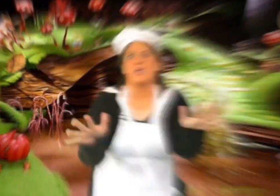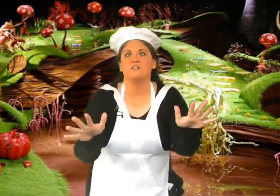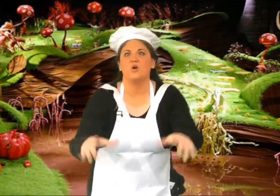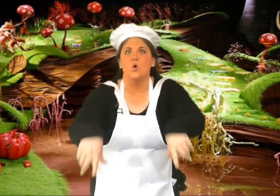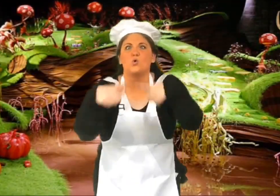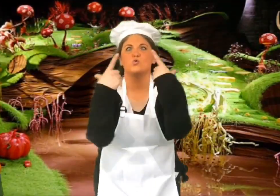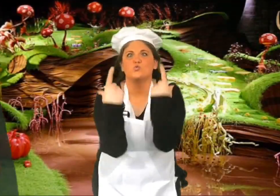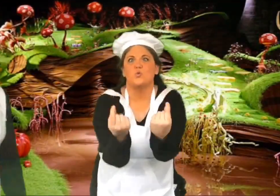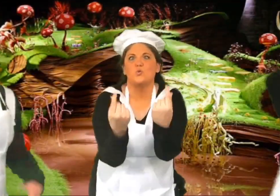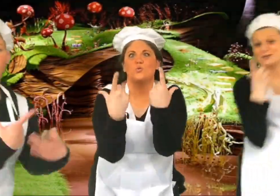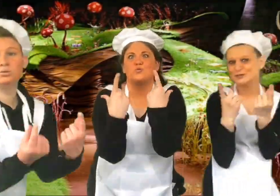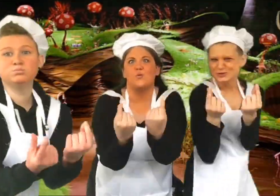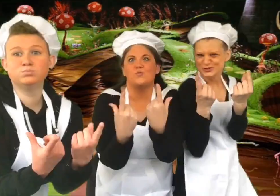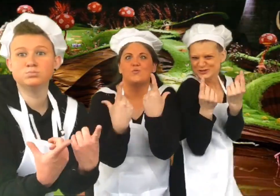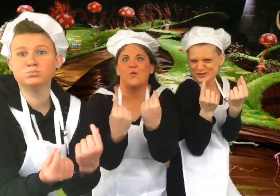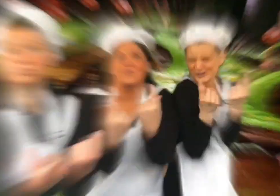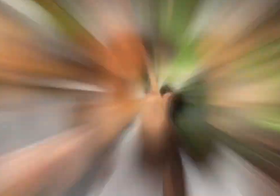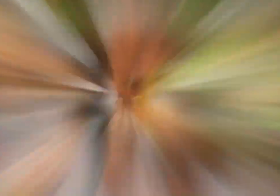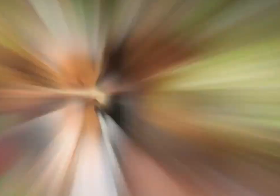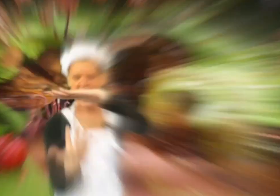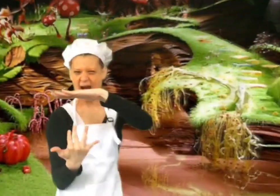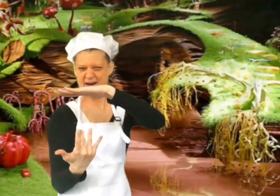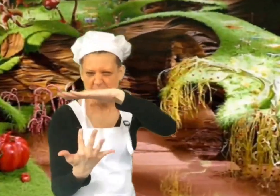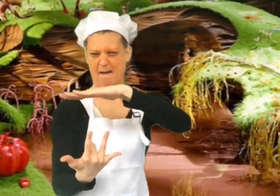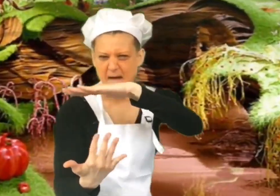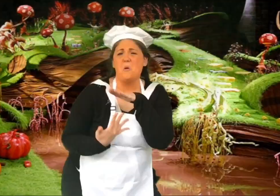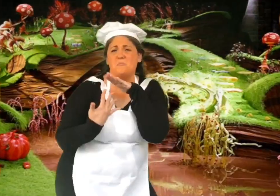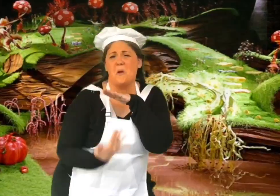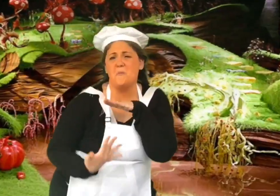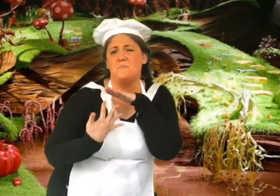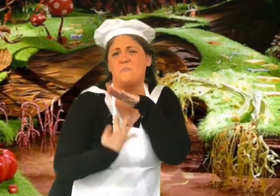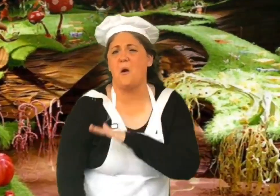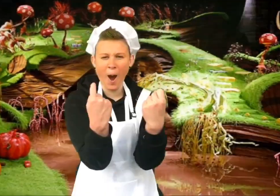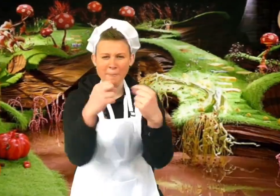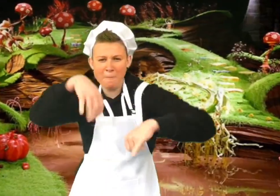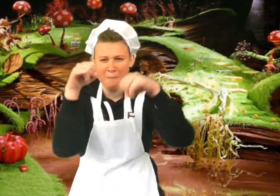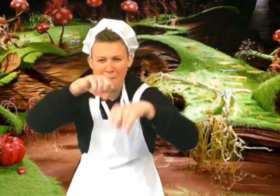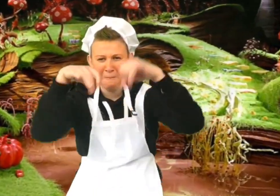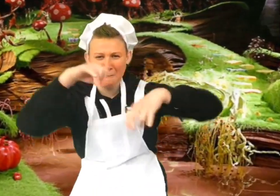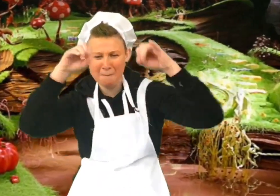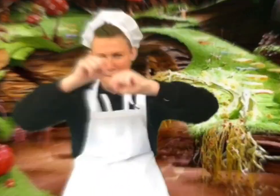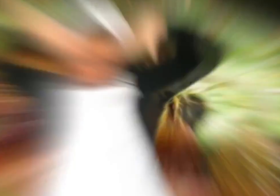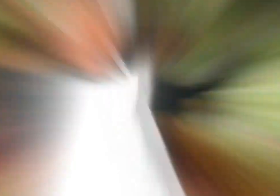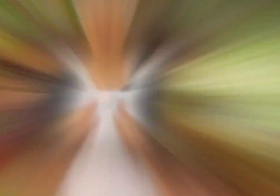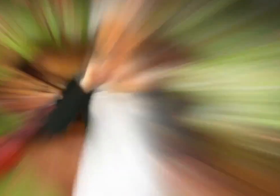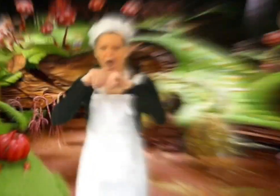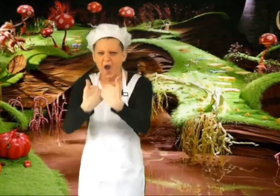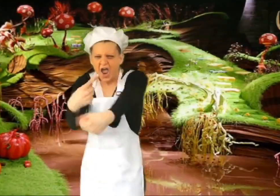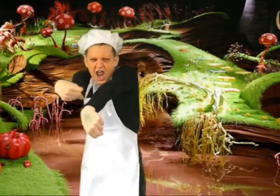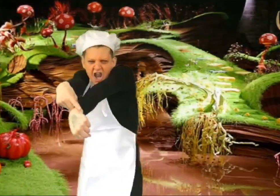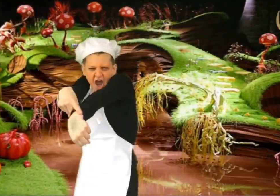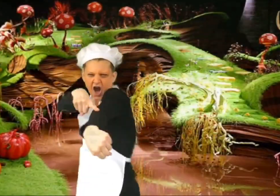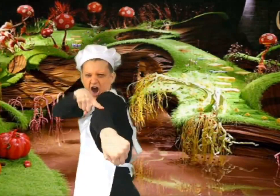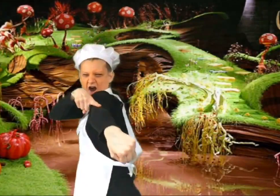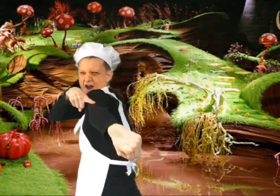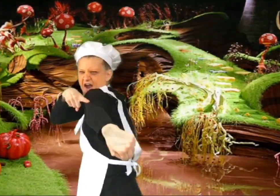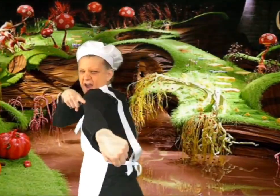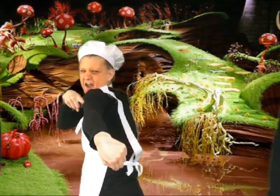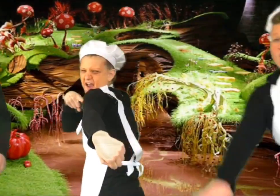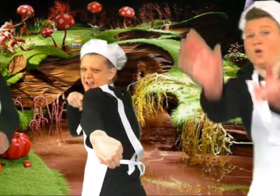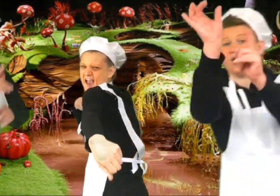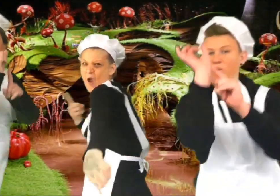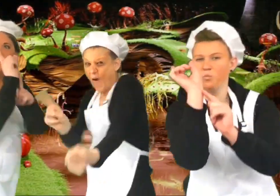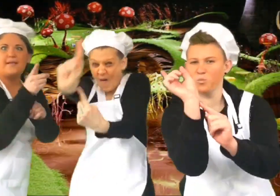We boil him for a minute more,